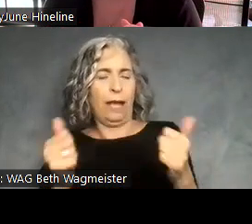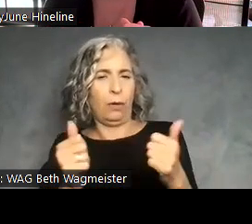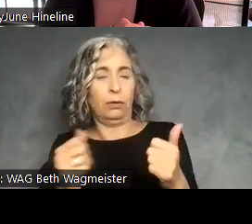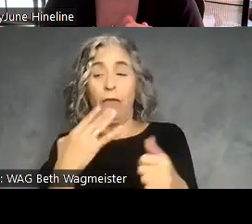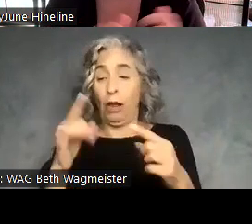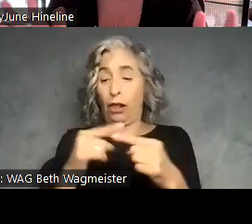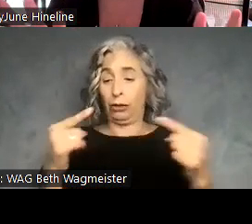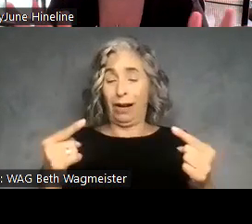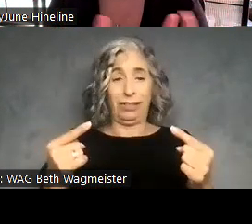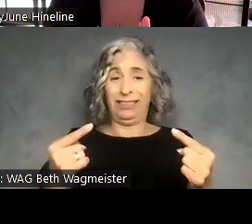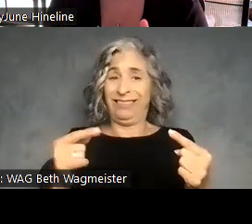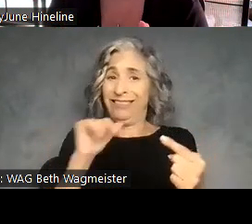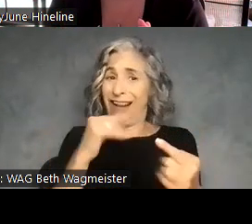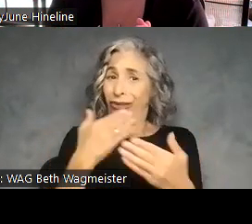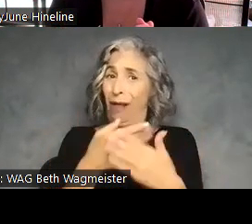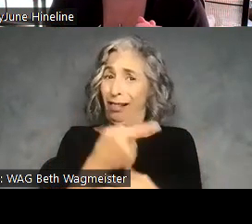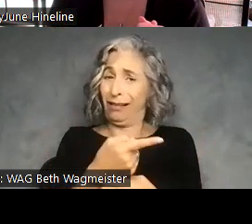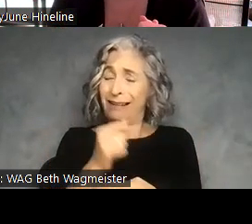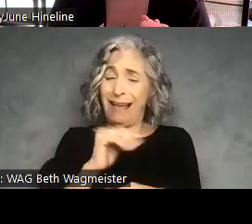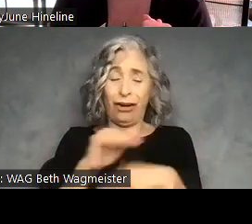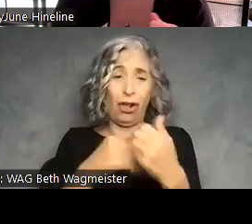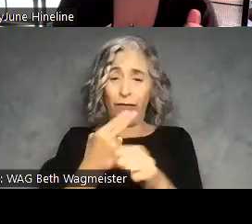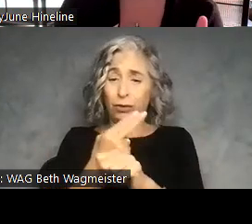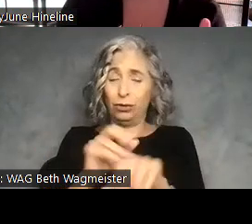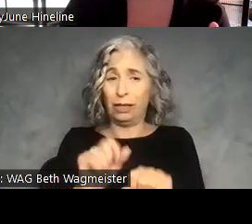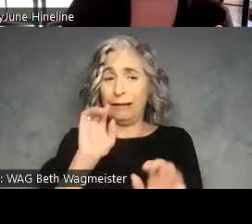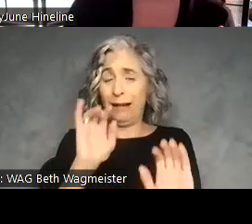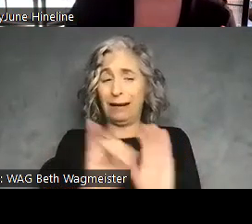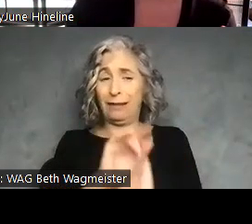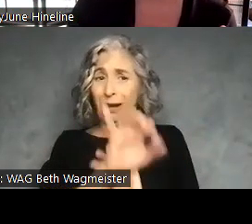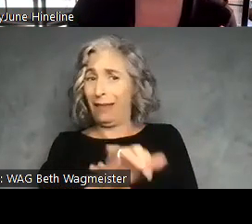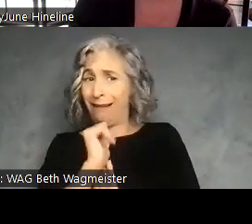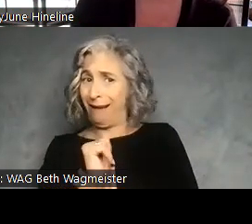opportunity of what all these icons meant. So make sure that the icons are clear. And make sure